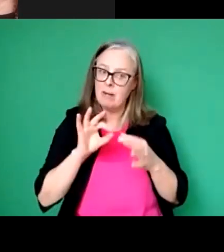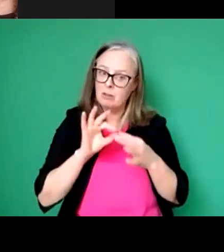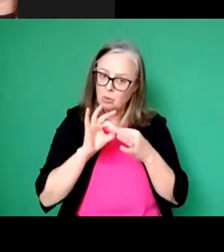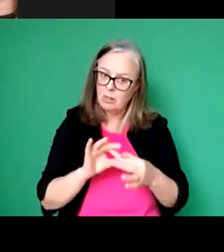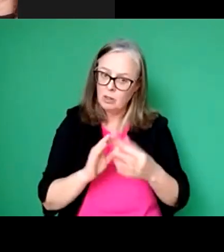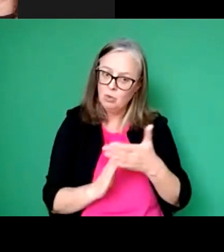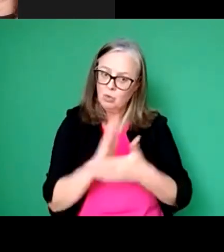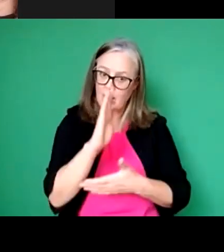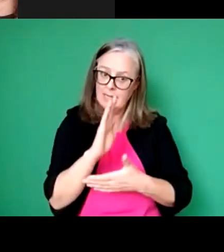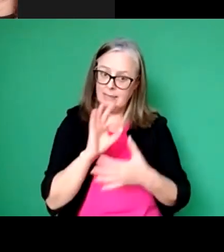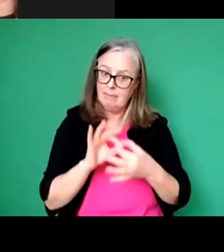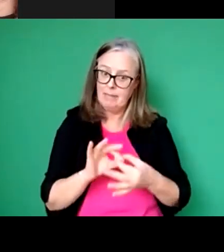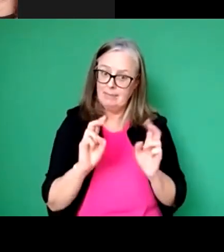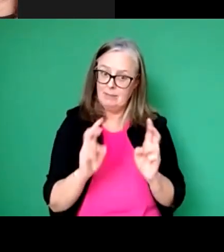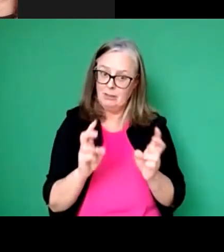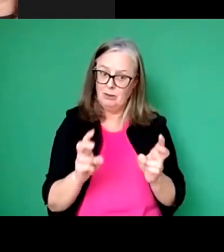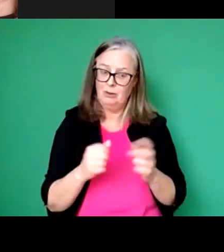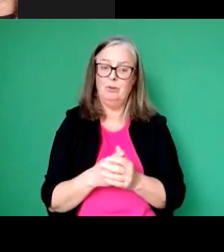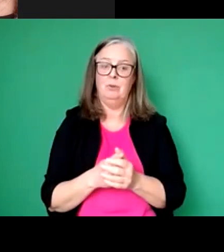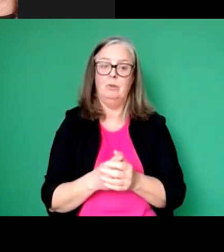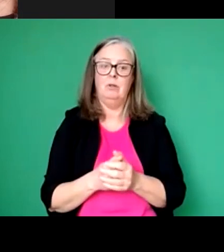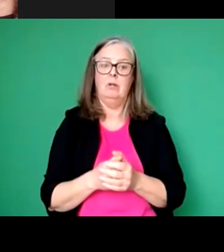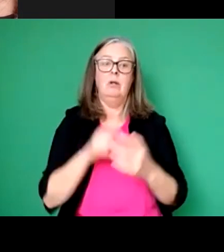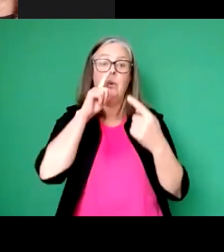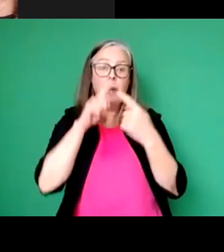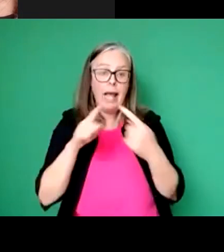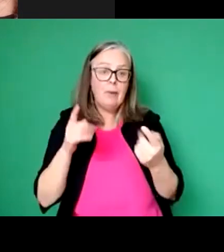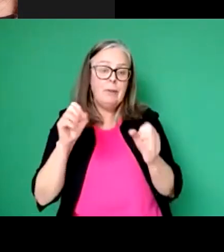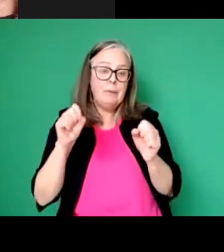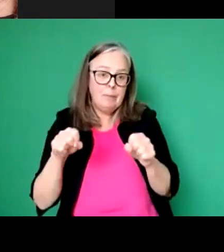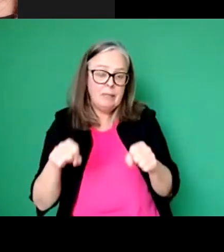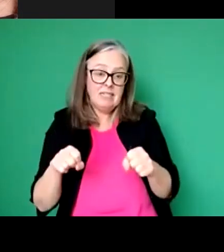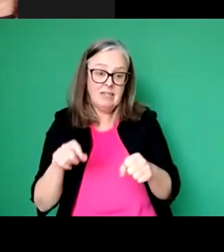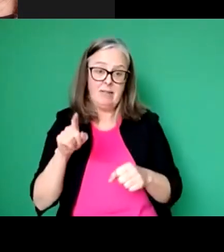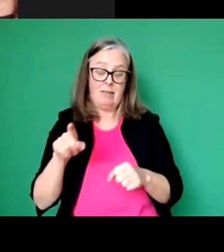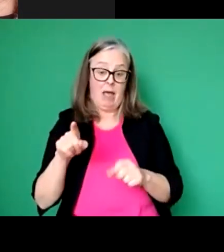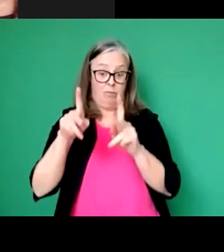you know for that potential allergy sufferer is this something where you might have um a